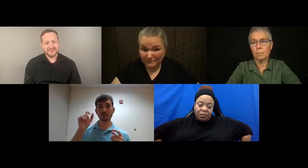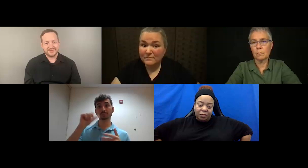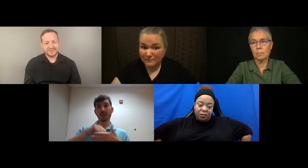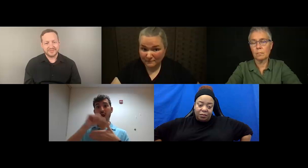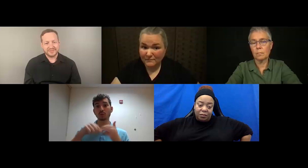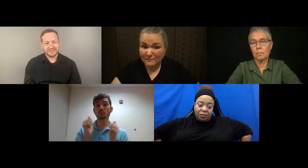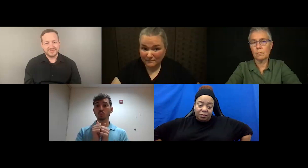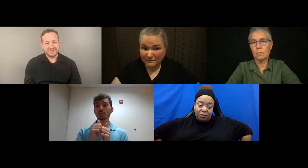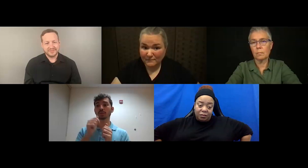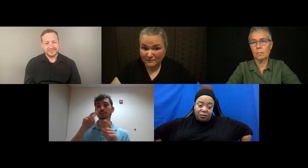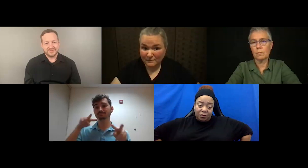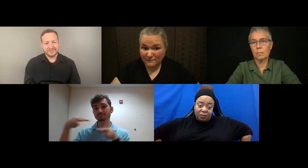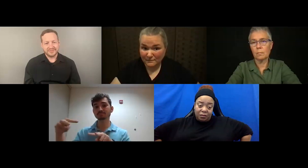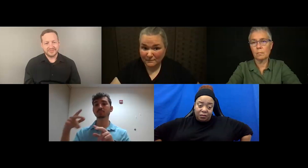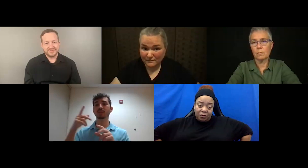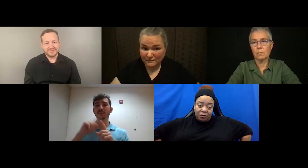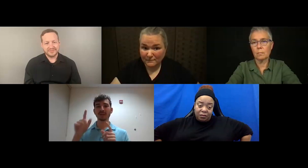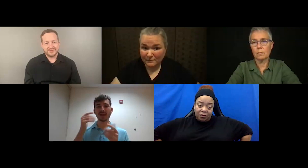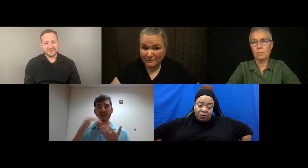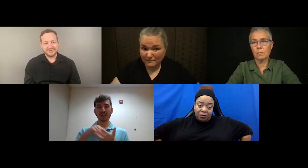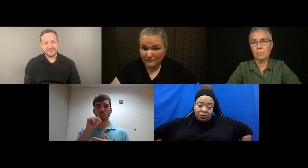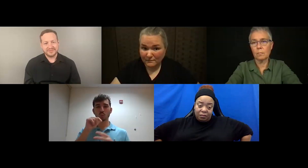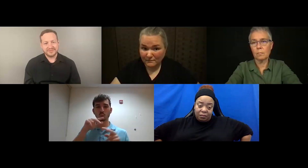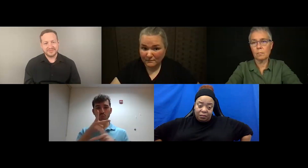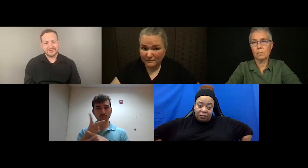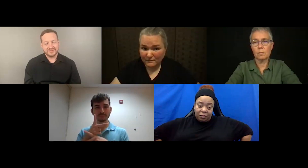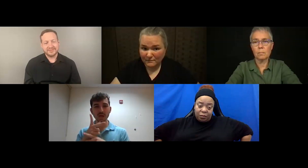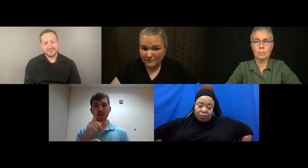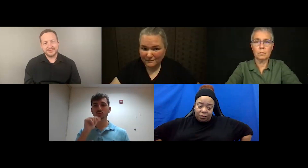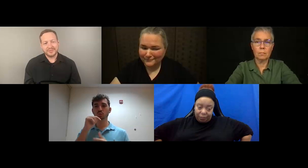without law, it's going to get worse, definitely, with algorithmic surveillance.